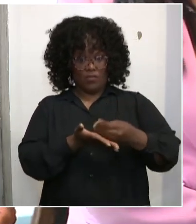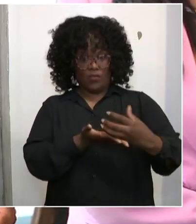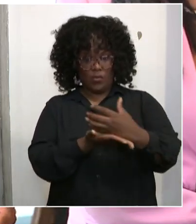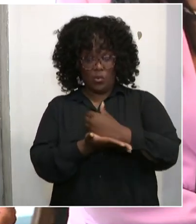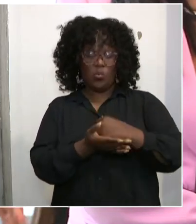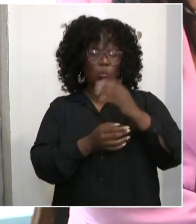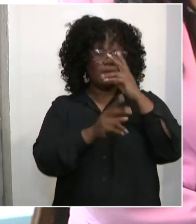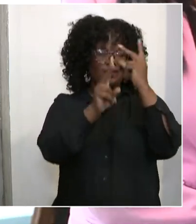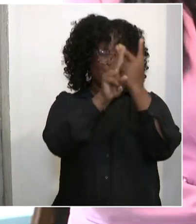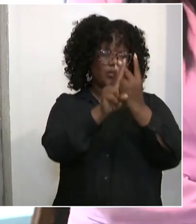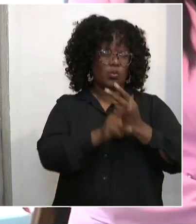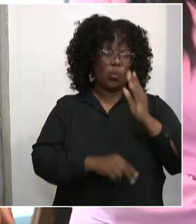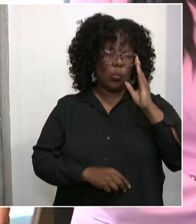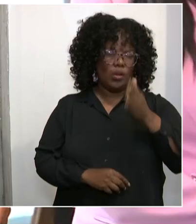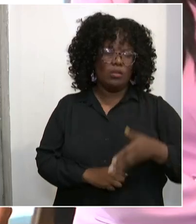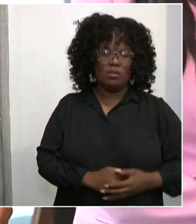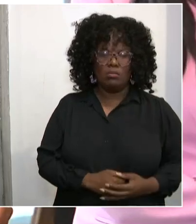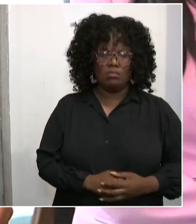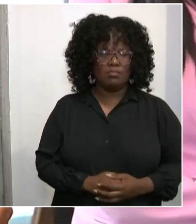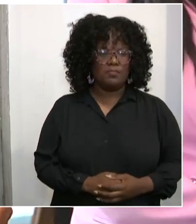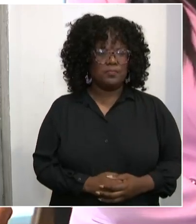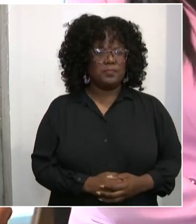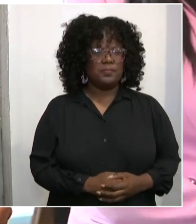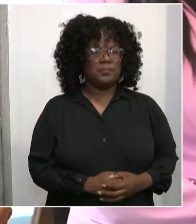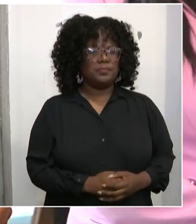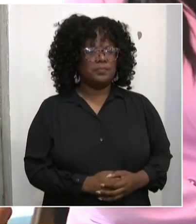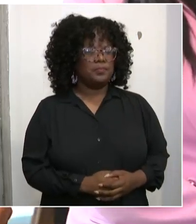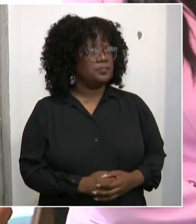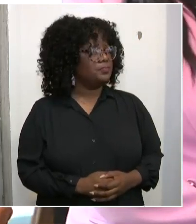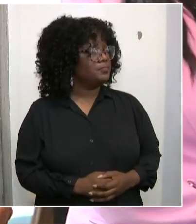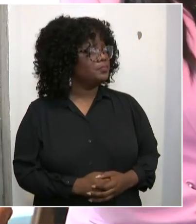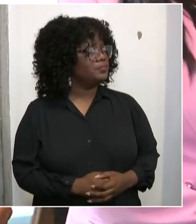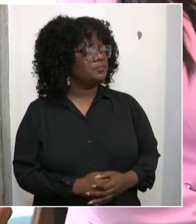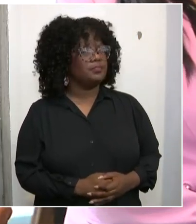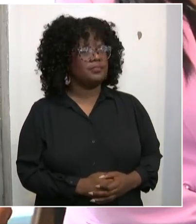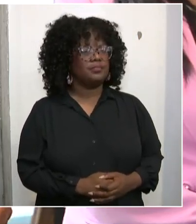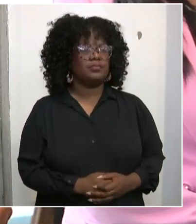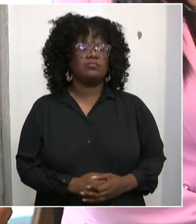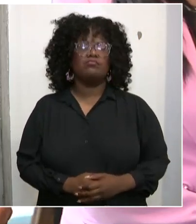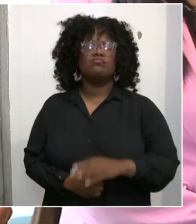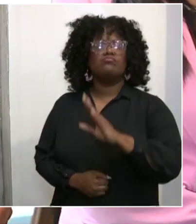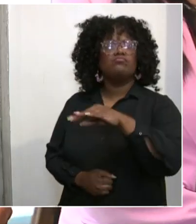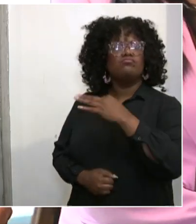Yeah, one quick question regarding the World Pride Festival, which is 2 days this year. Uh,